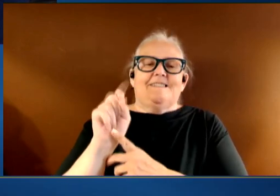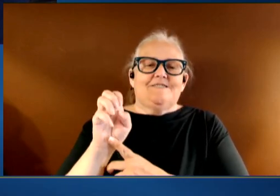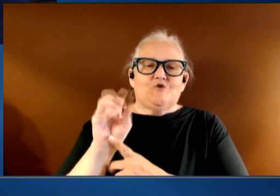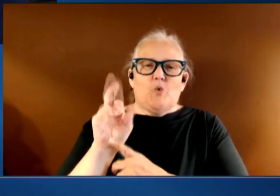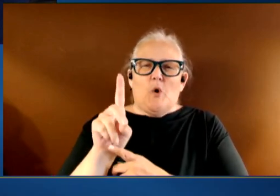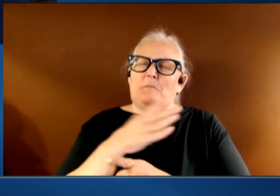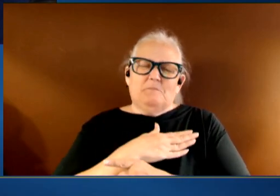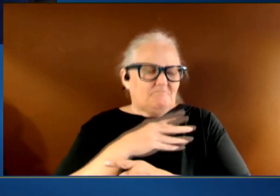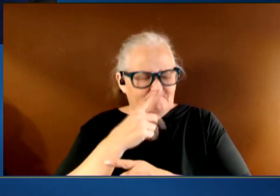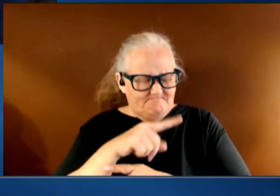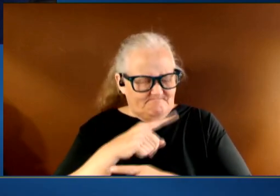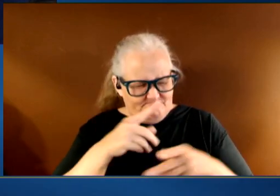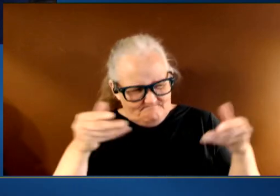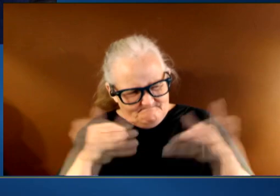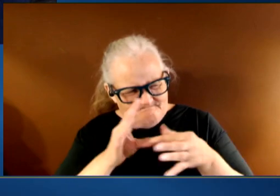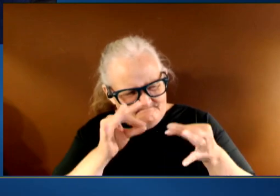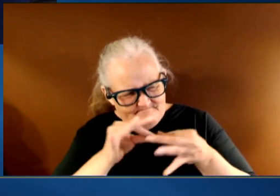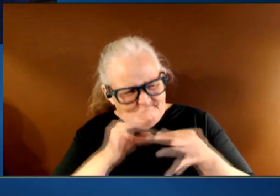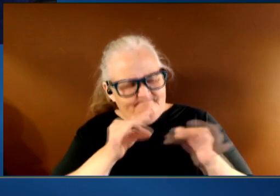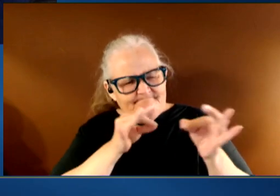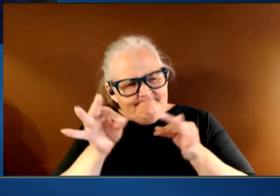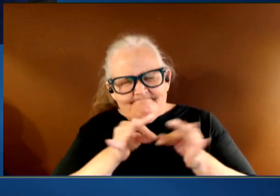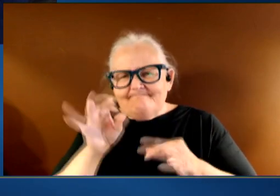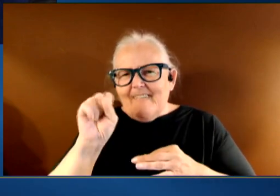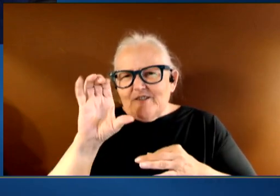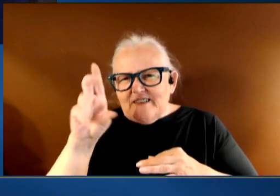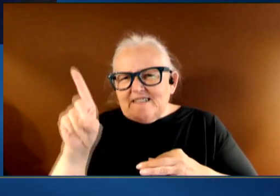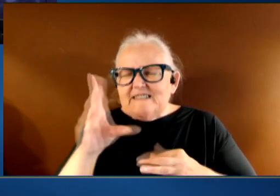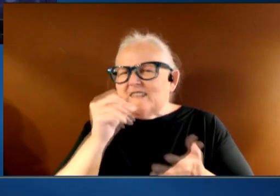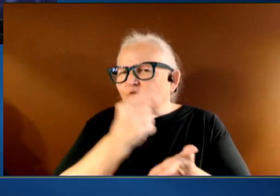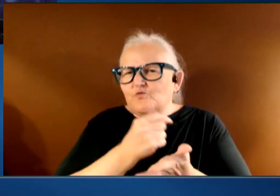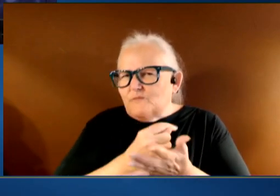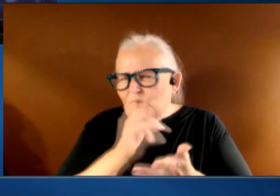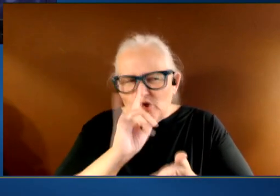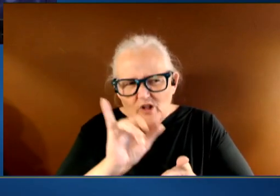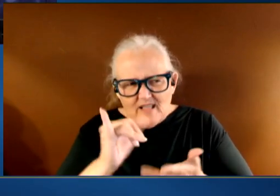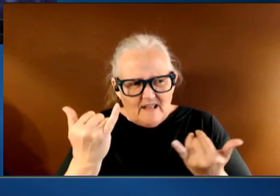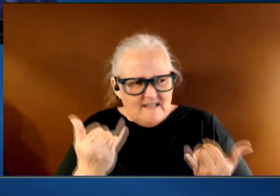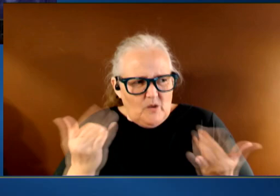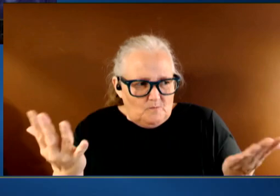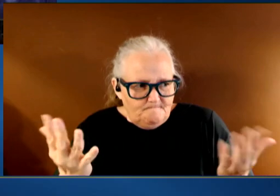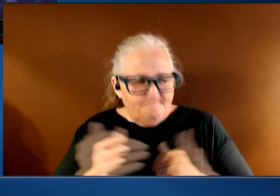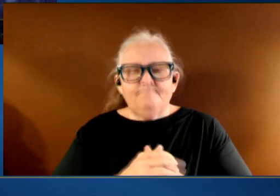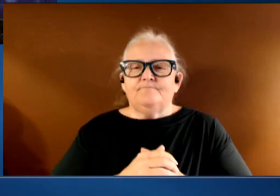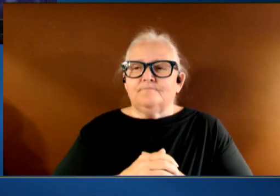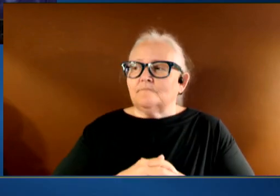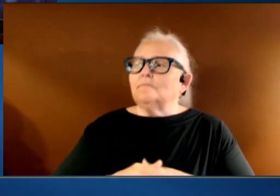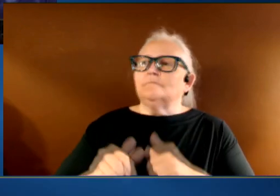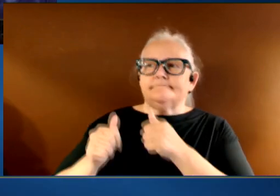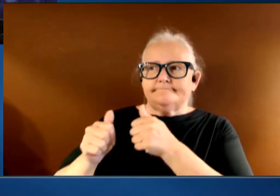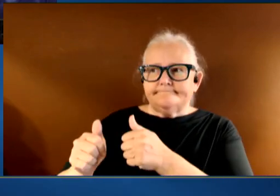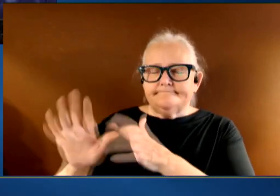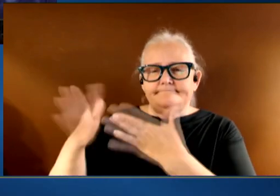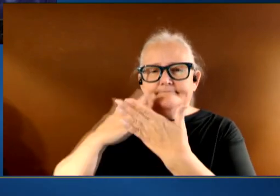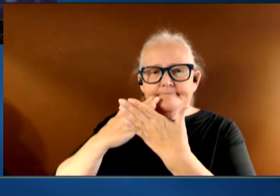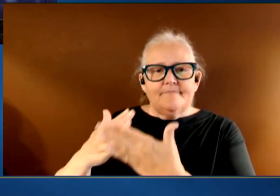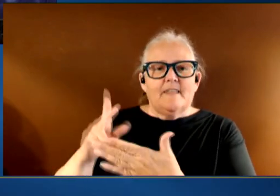history of sickle cell disease and where we are with treatments today. Donna White-Stewart: Great, thank you, Kamal. Good morning, everyone.